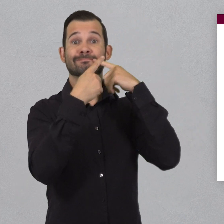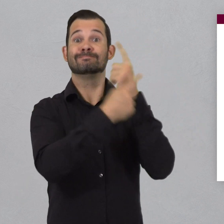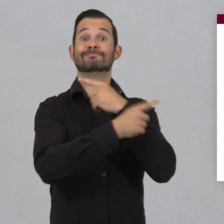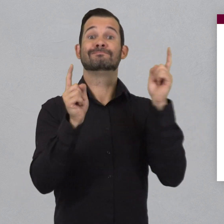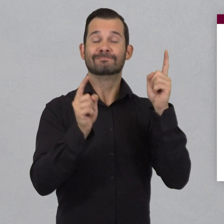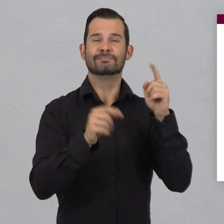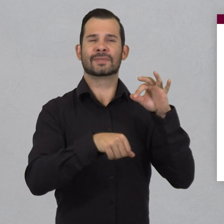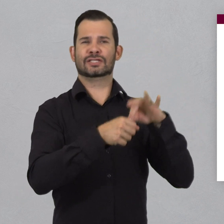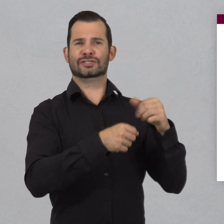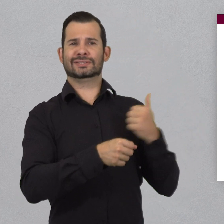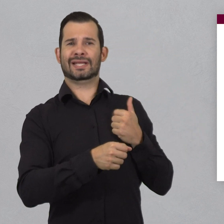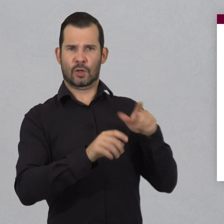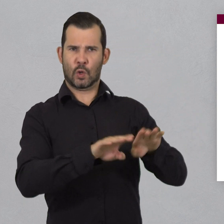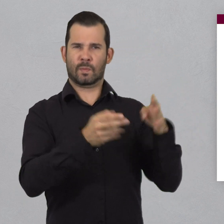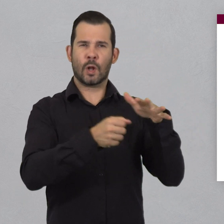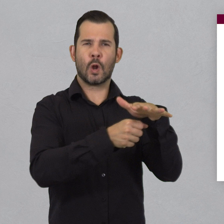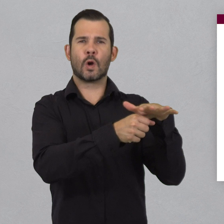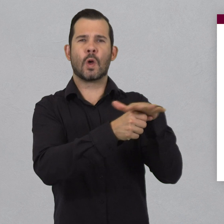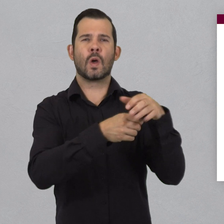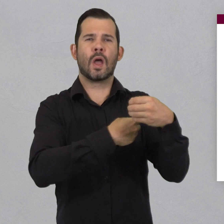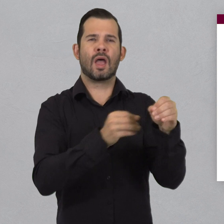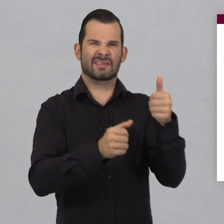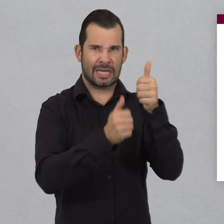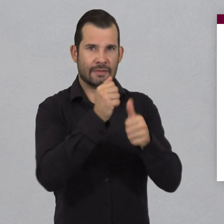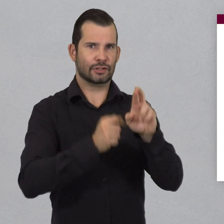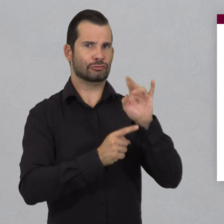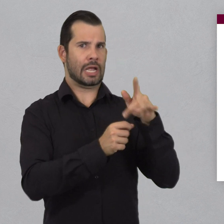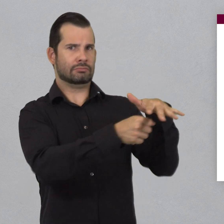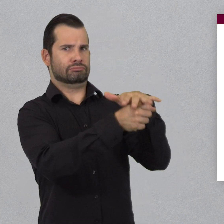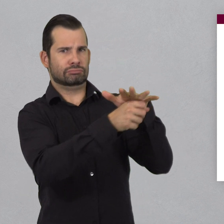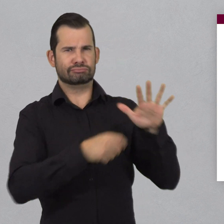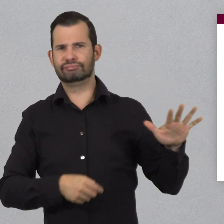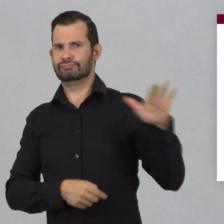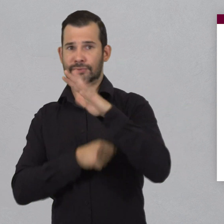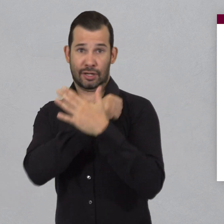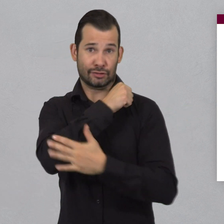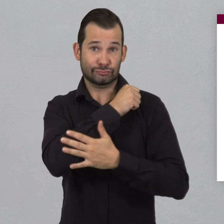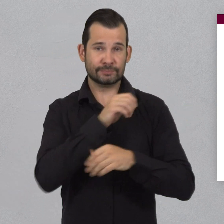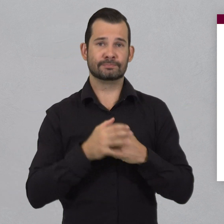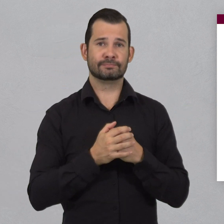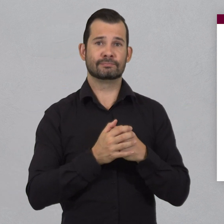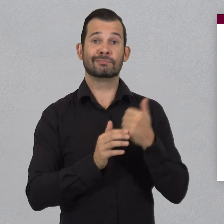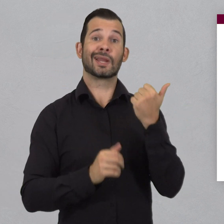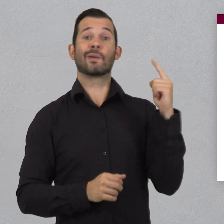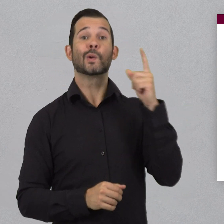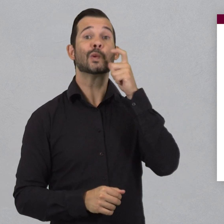Elections Canada opens a local office in every riding across the country. Anyone